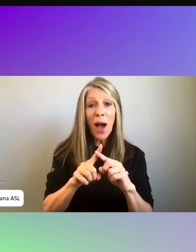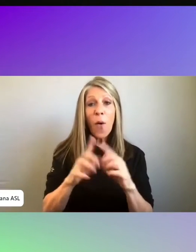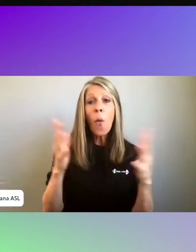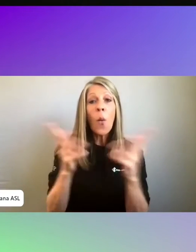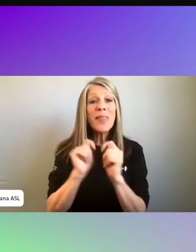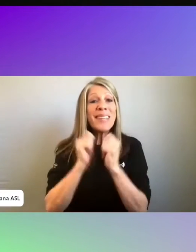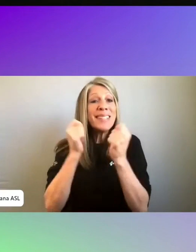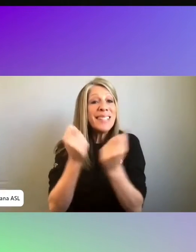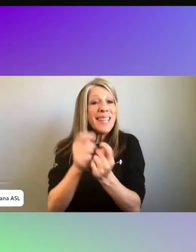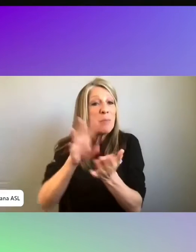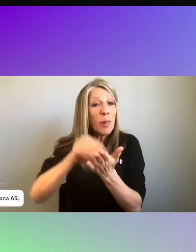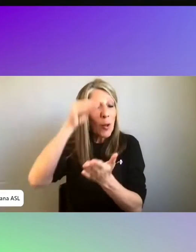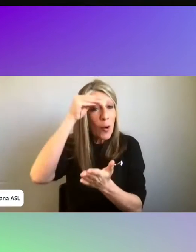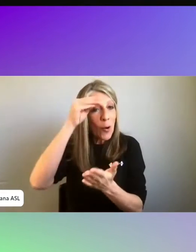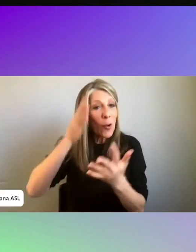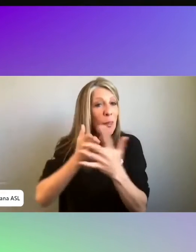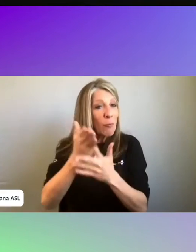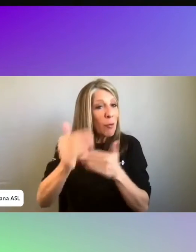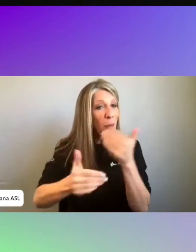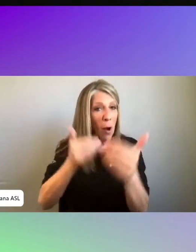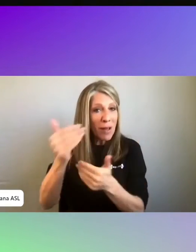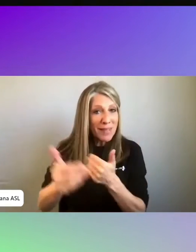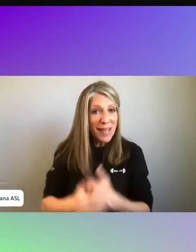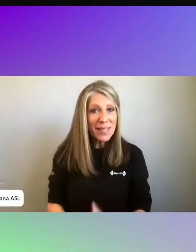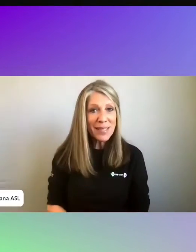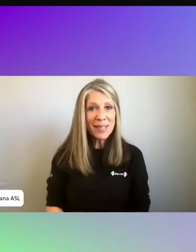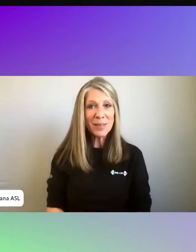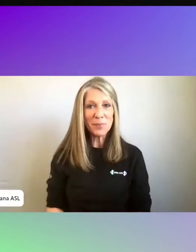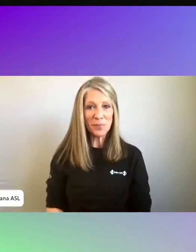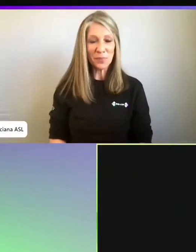will turn it right back over to Danielle and to sherry to